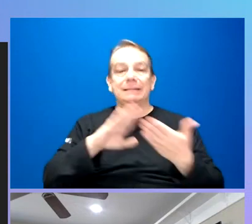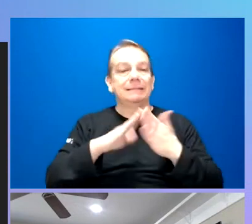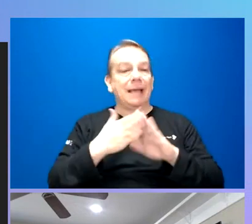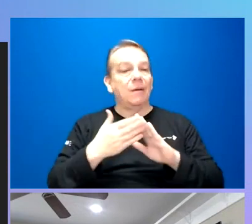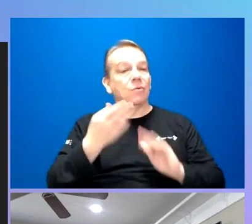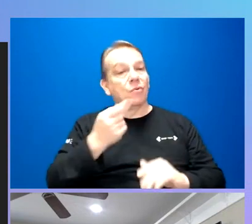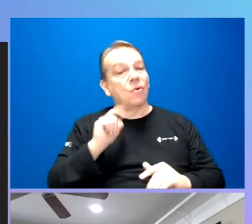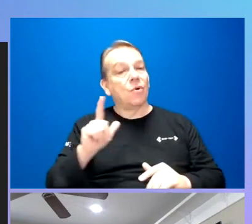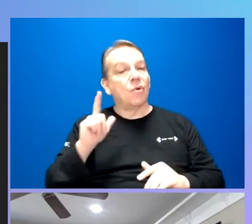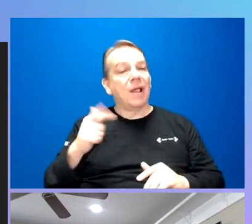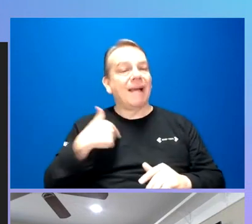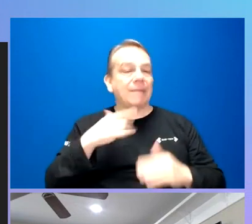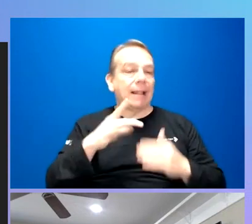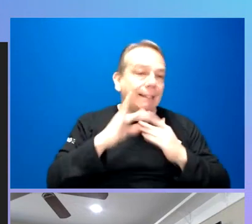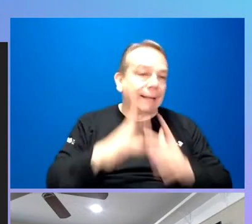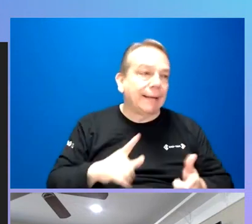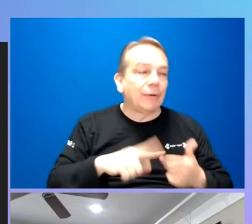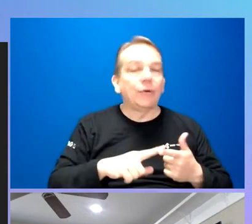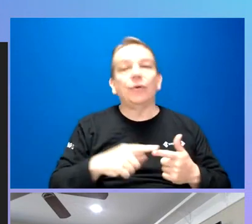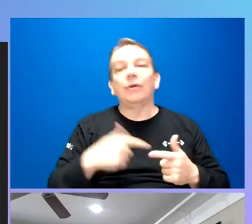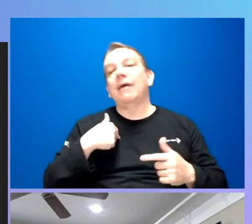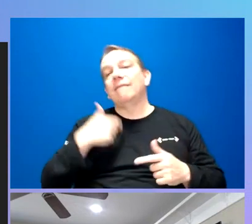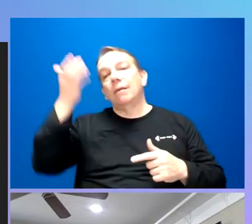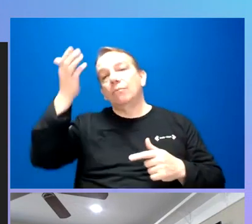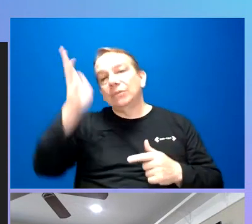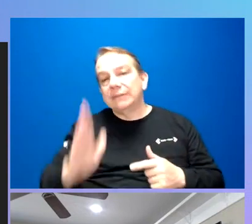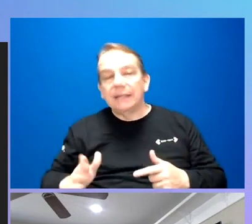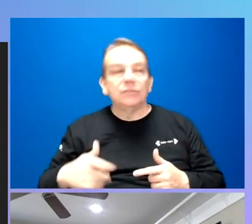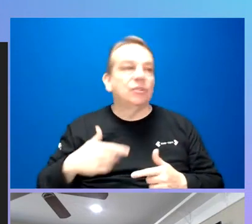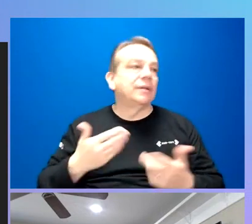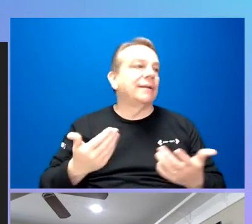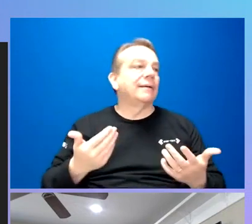presentation, but many times they bring in guest speakers.